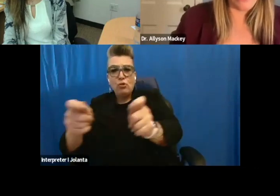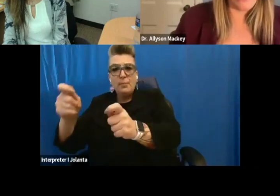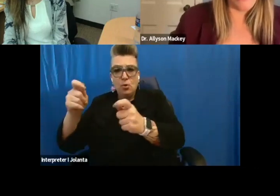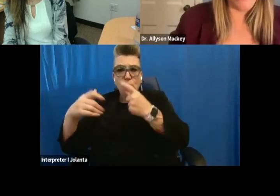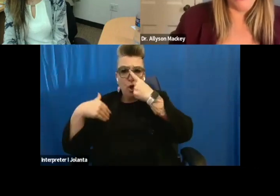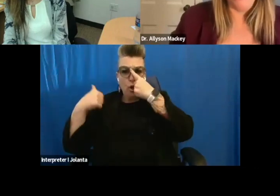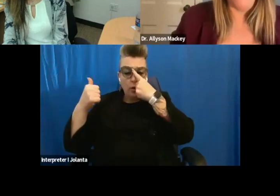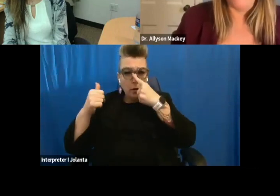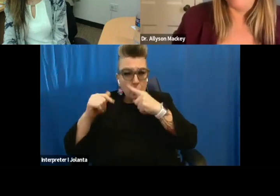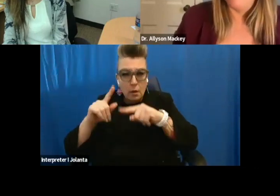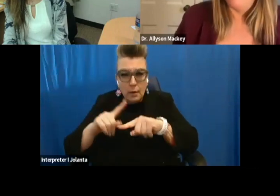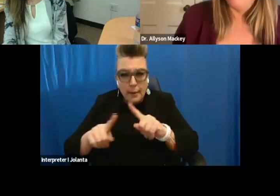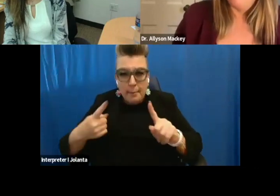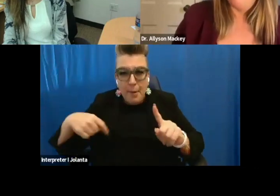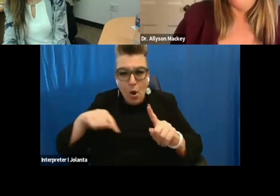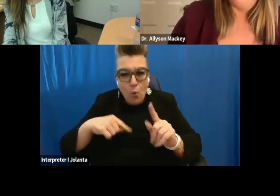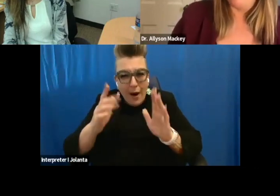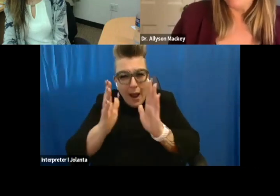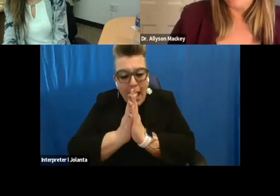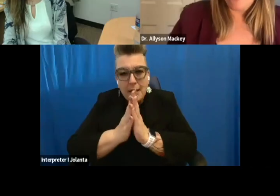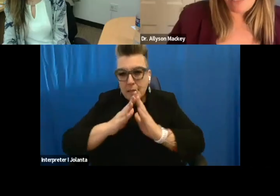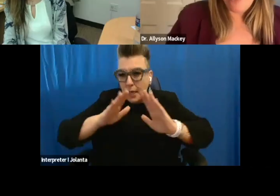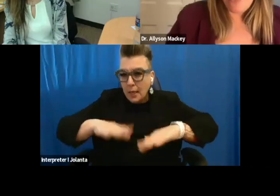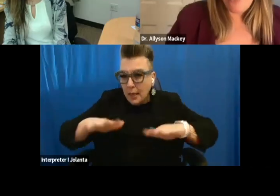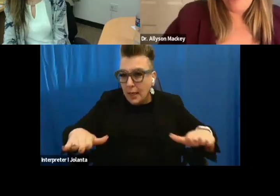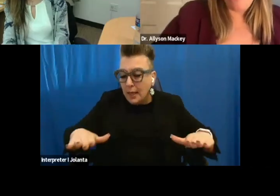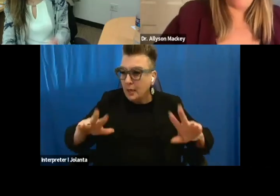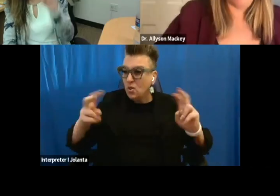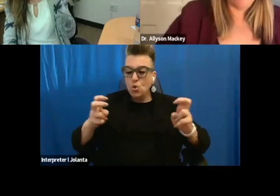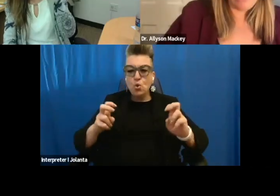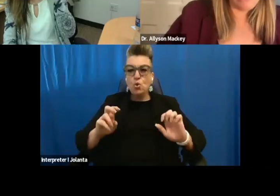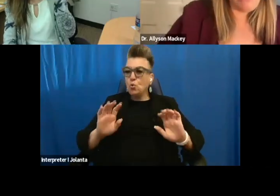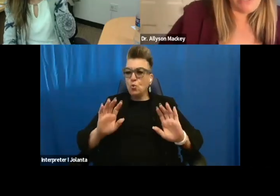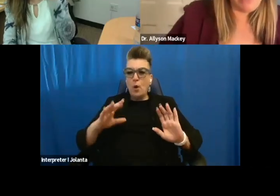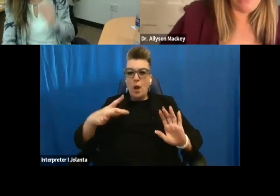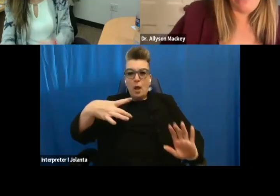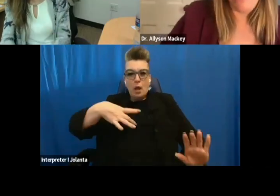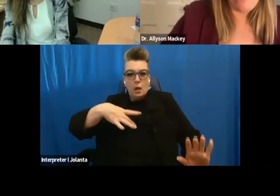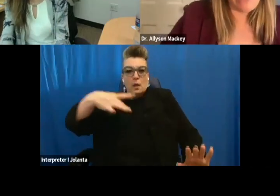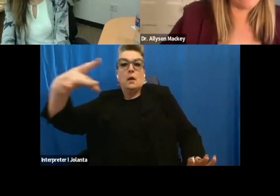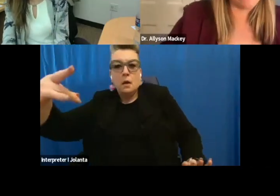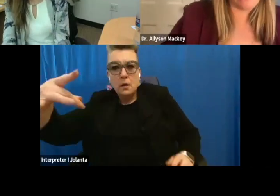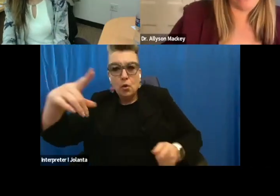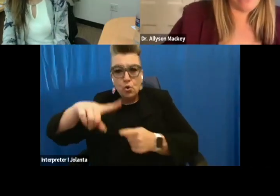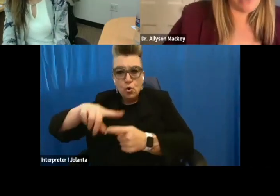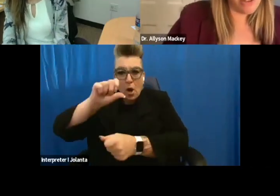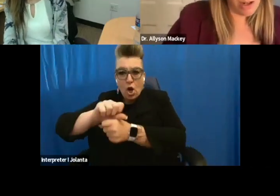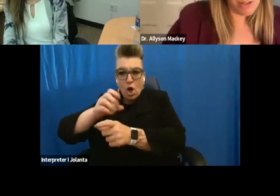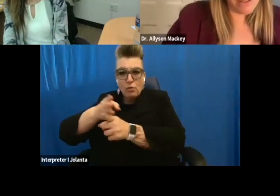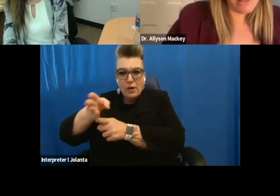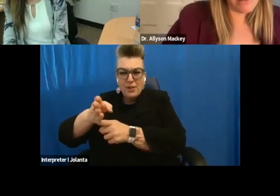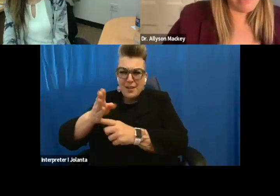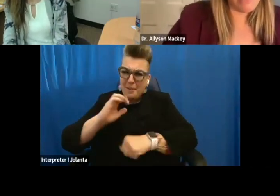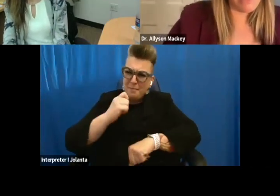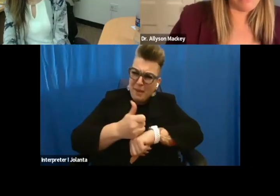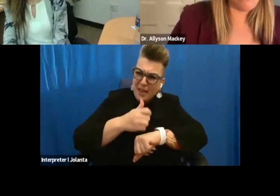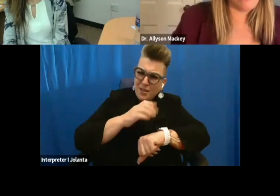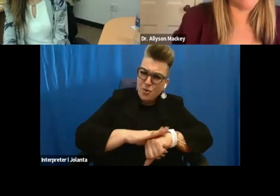kids to sort of be selected into careers based on high school calculus and geometry right so